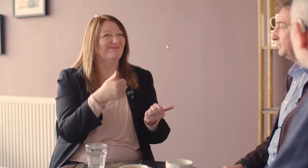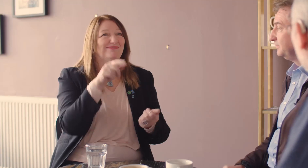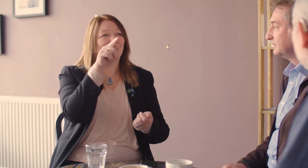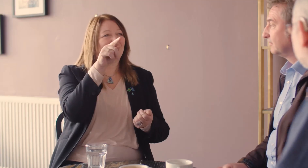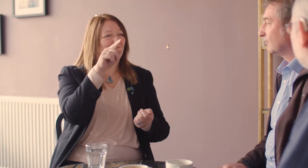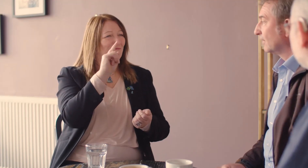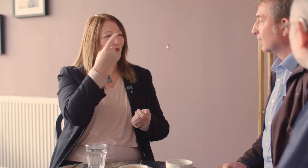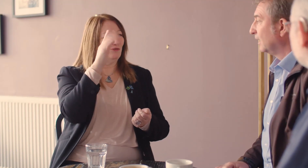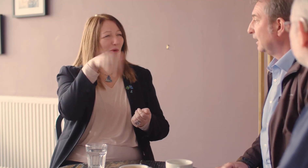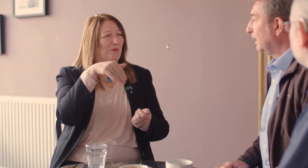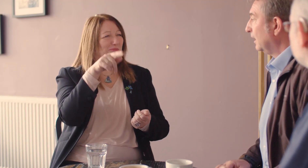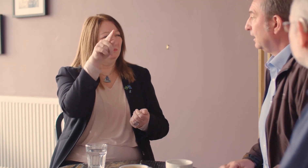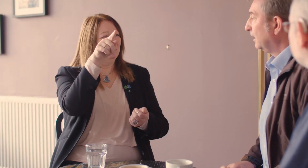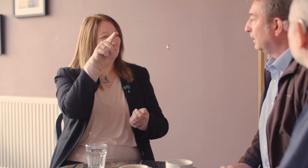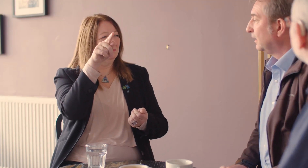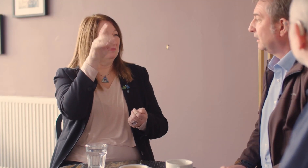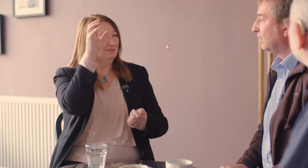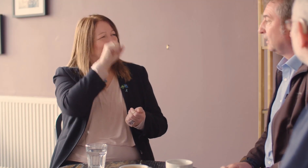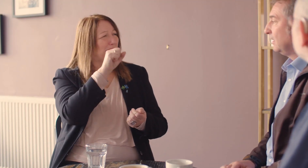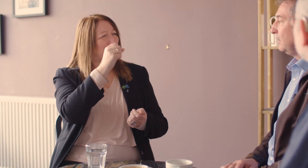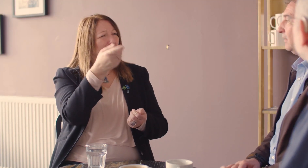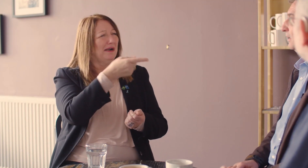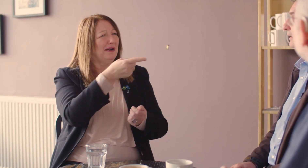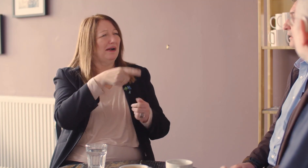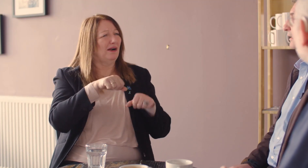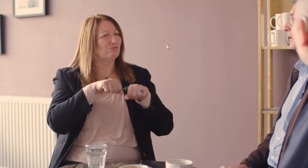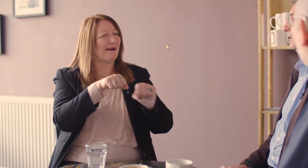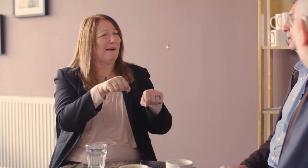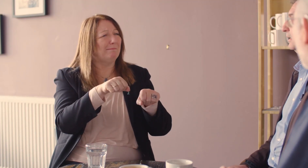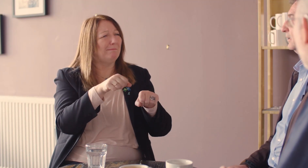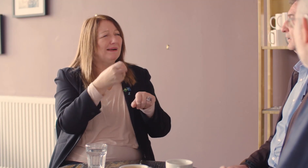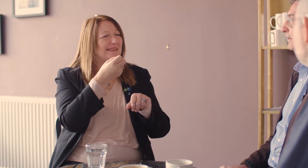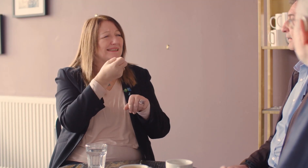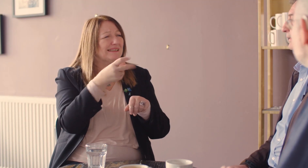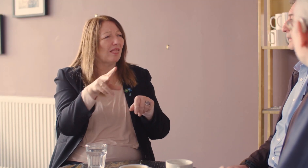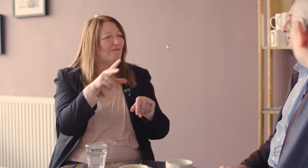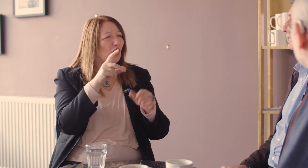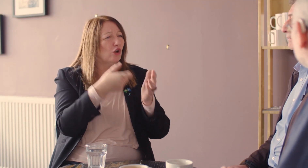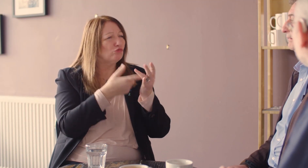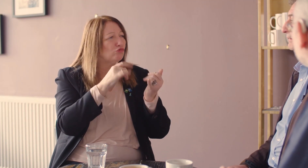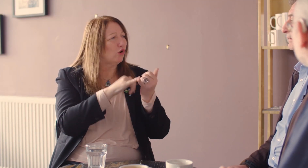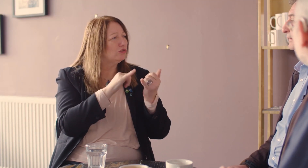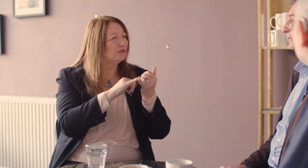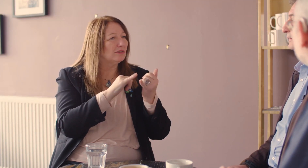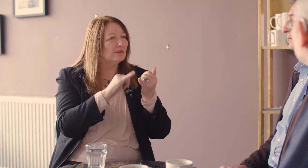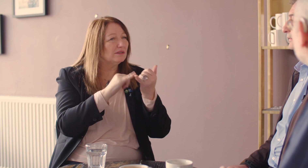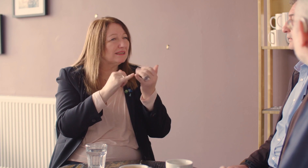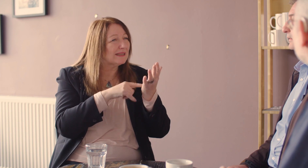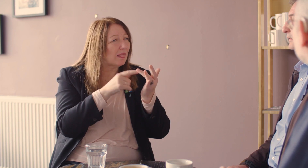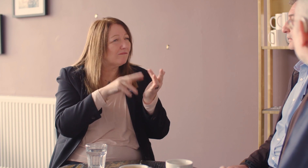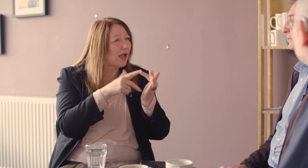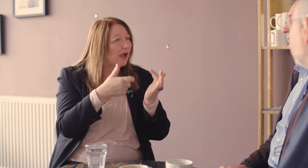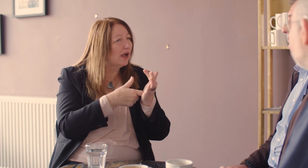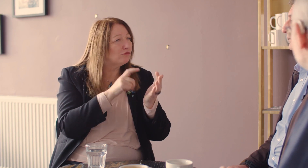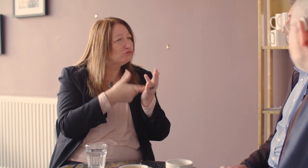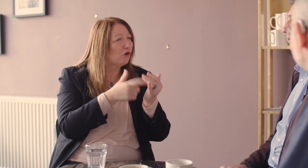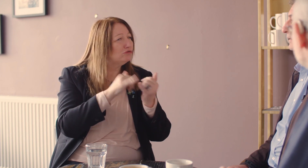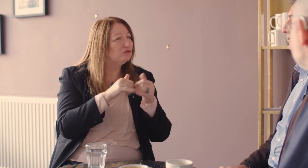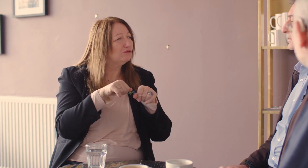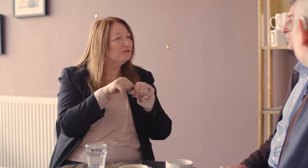Back in our first home, over there, do you remember that Silver Cross pram?